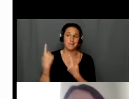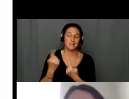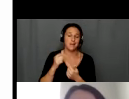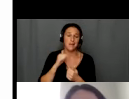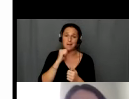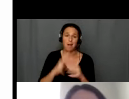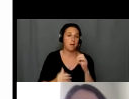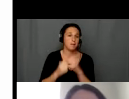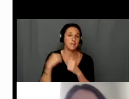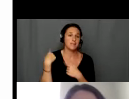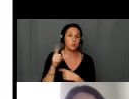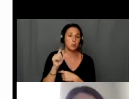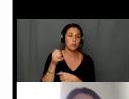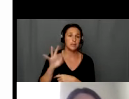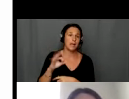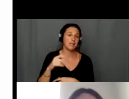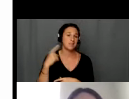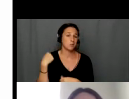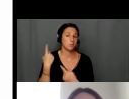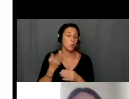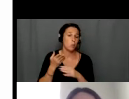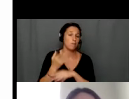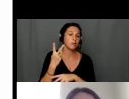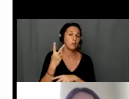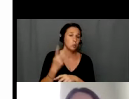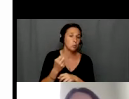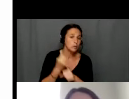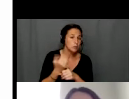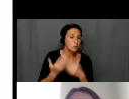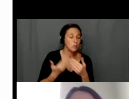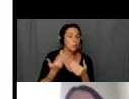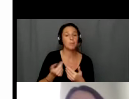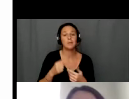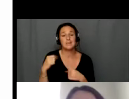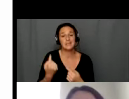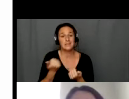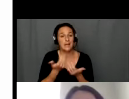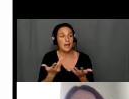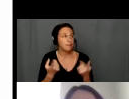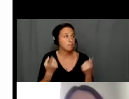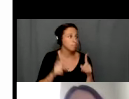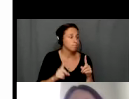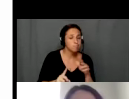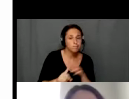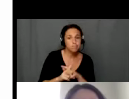So it's been a 2 years since anything has happened in regards to that indoor heat standard